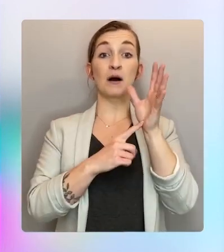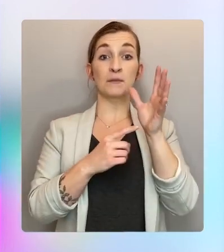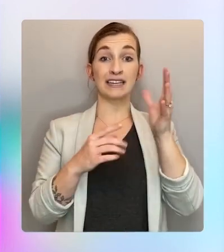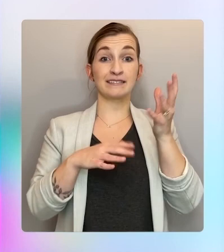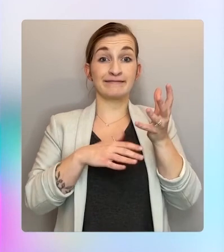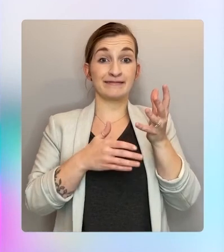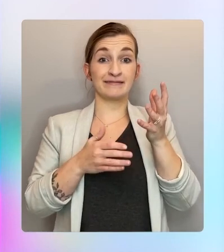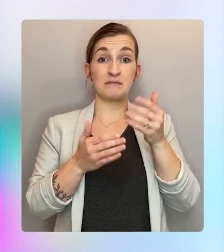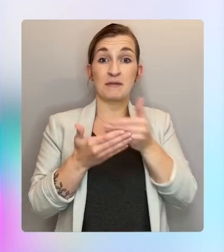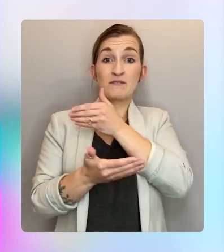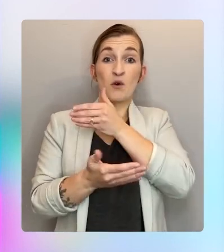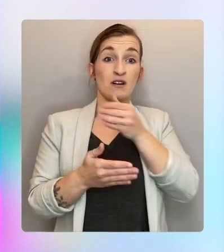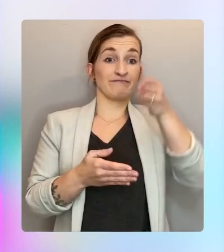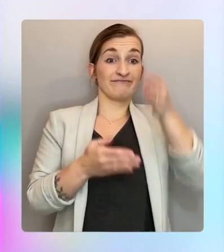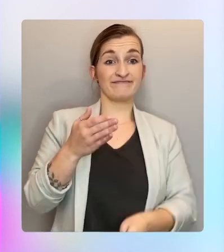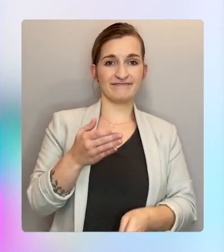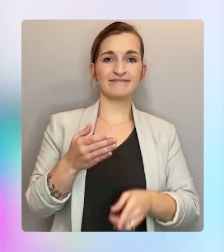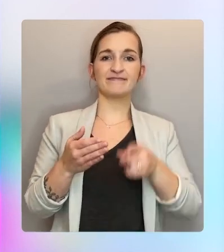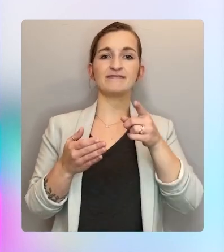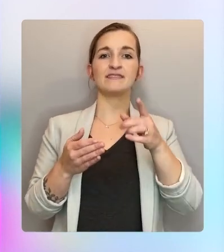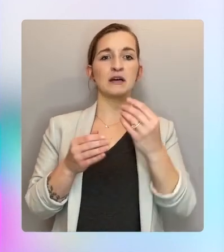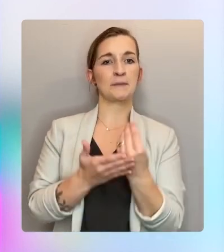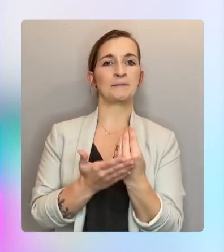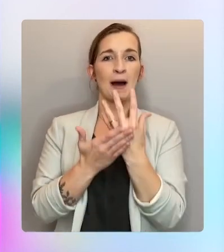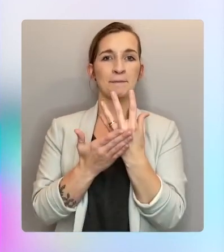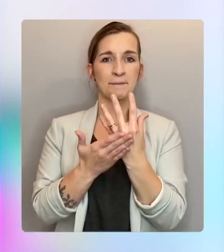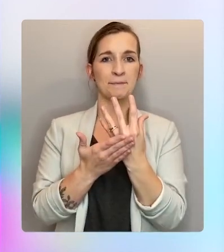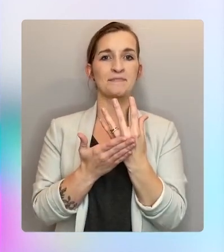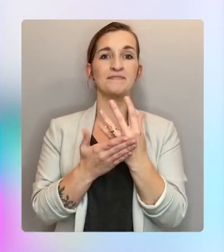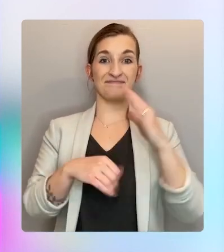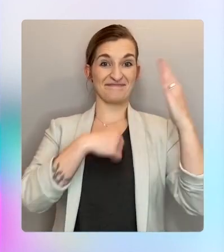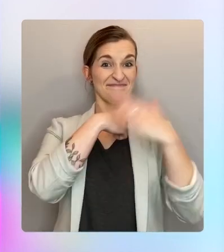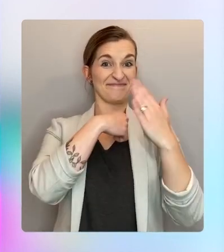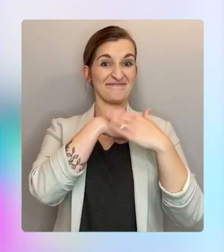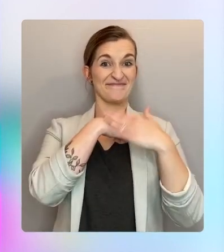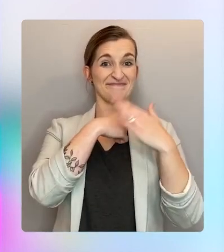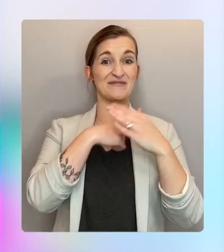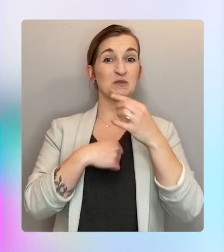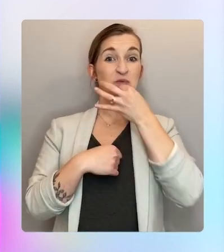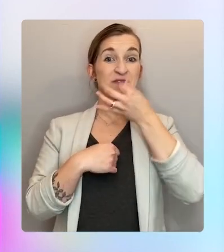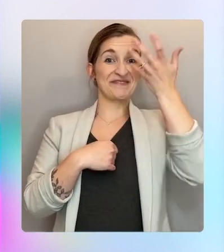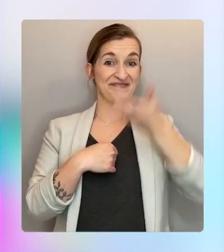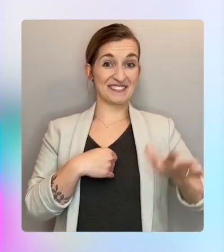and prompt them to purchase the app. We'll share sales performance in the developer analytics tool.